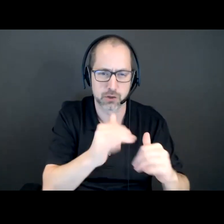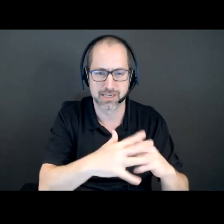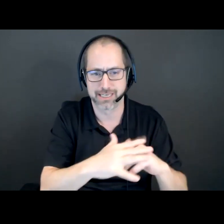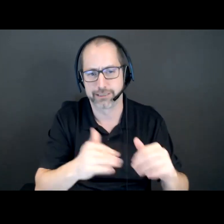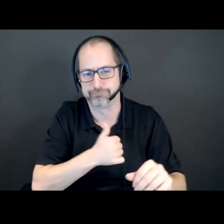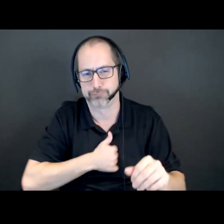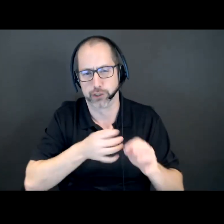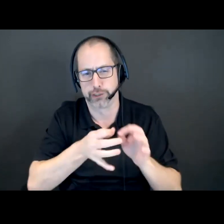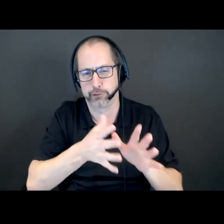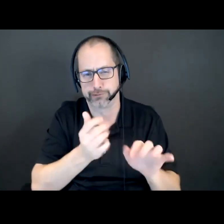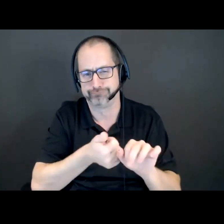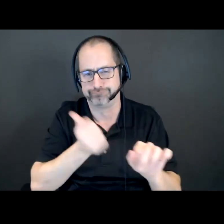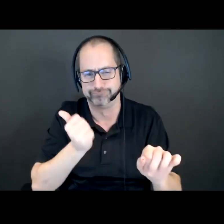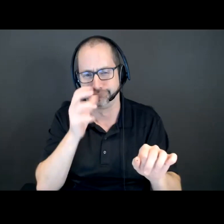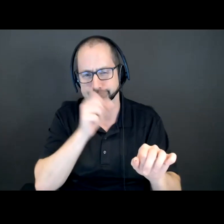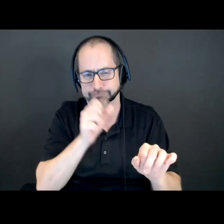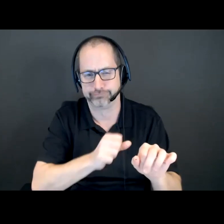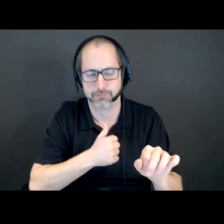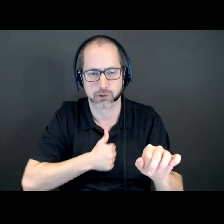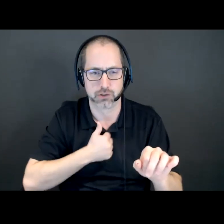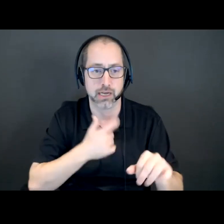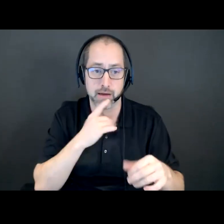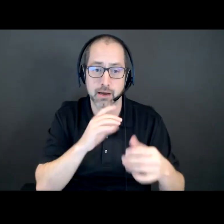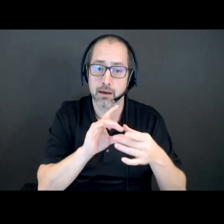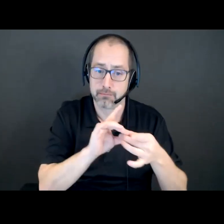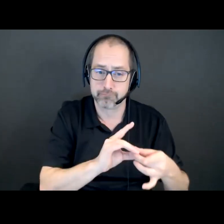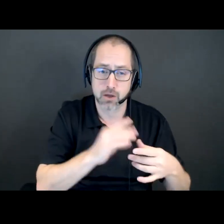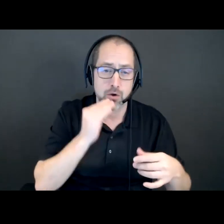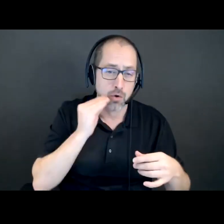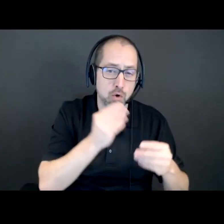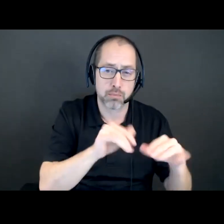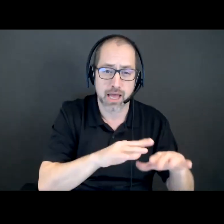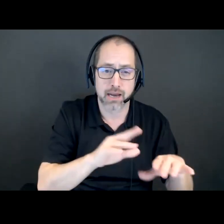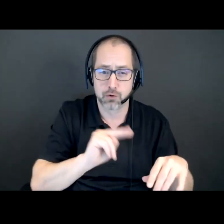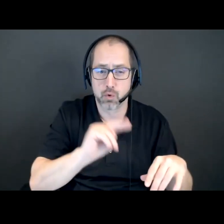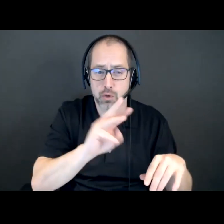is also Homeland to the historic Northwest Metis and to Metis Nation of Alberta region 3.